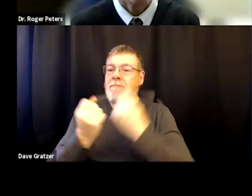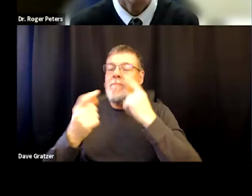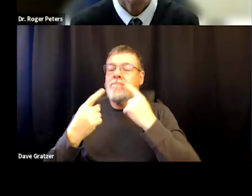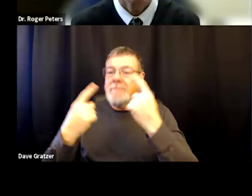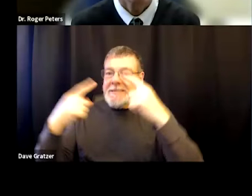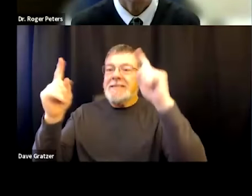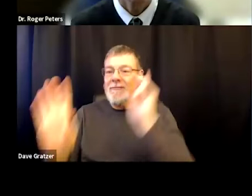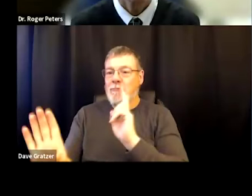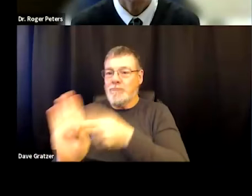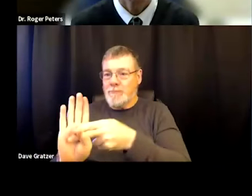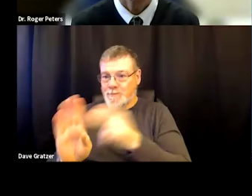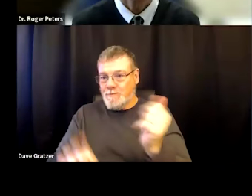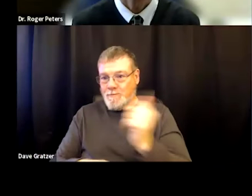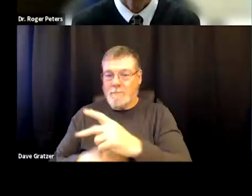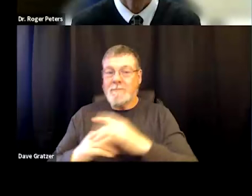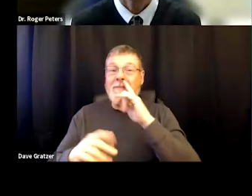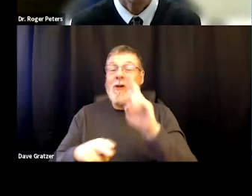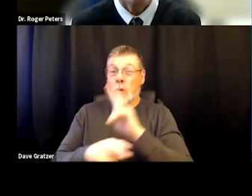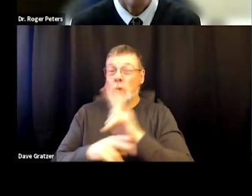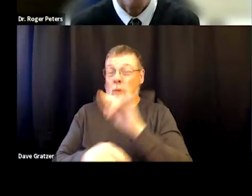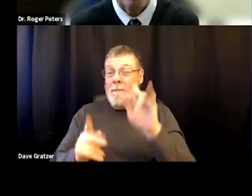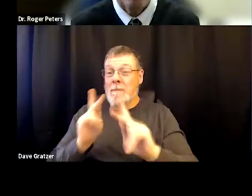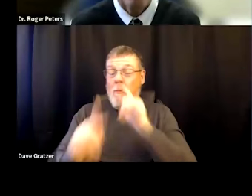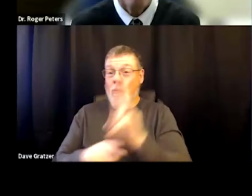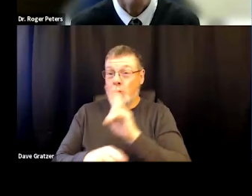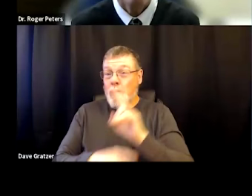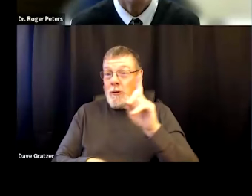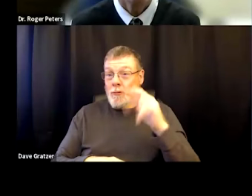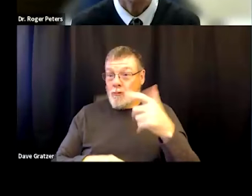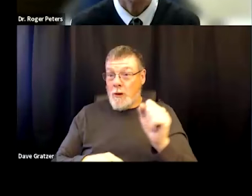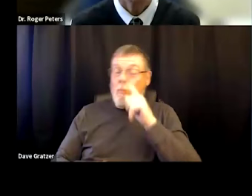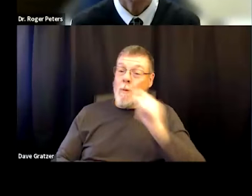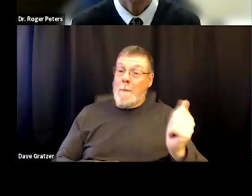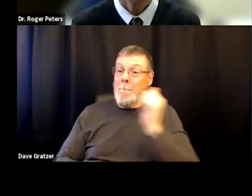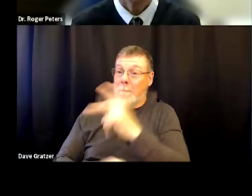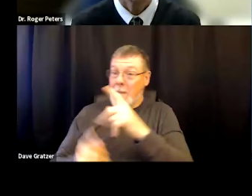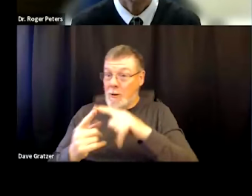Individuals living with substance use disorders who are reentering the community from jail and prison